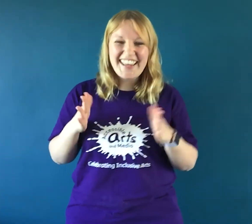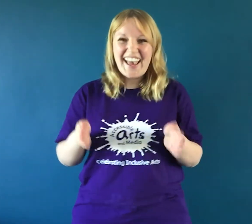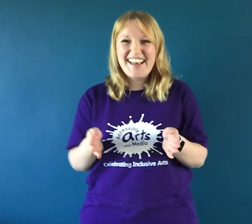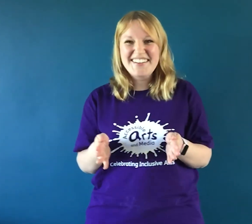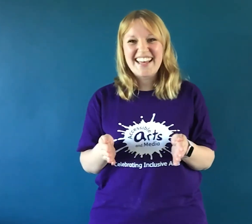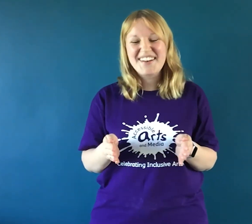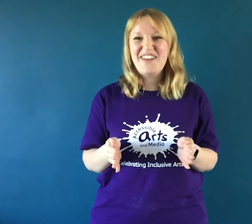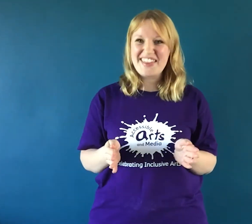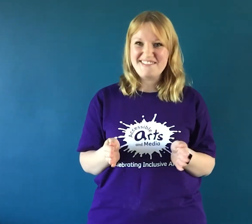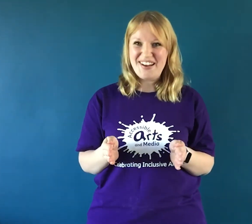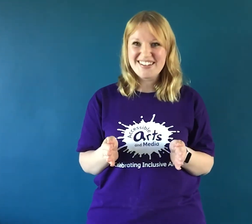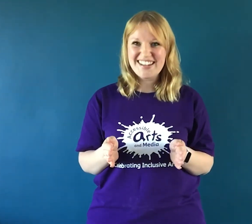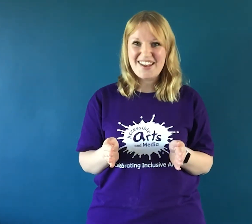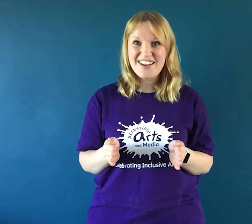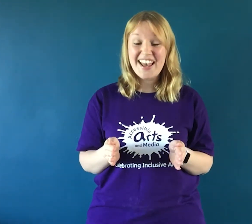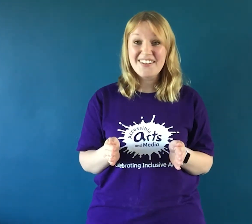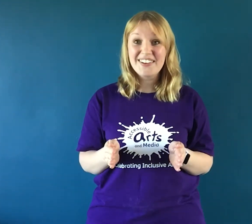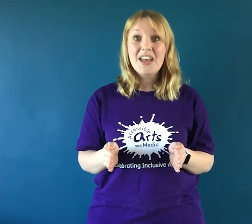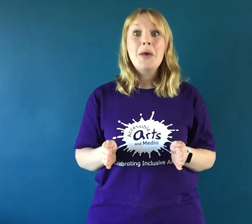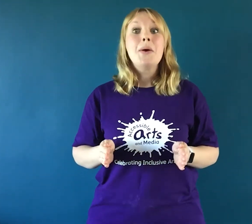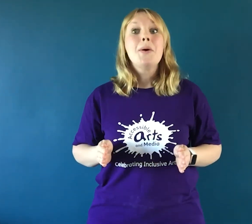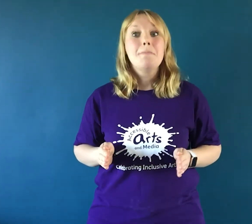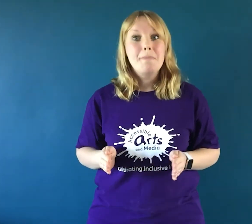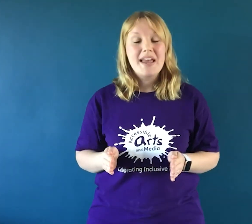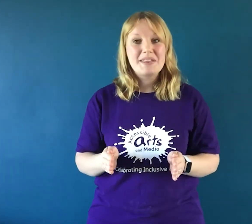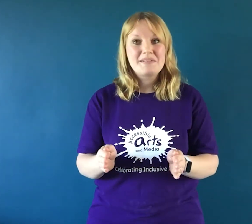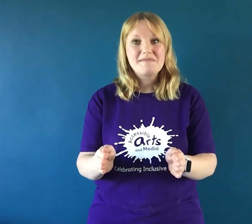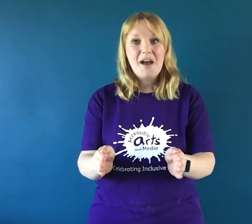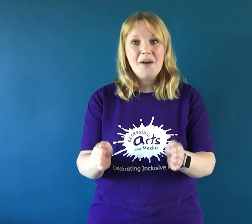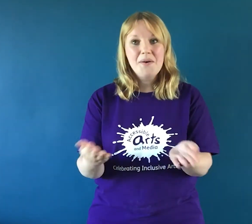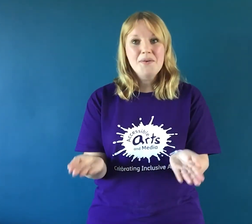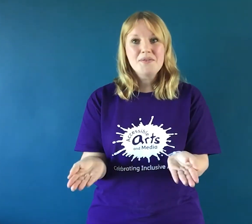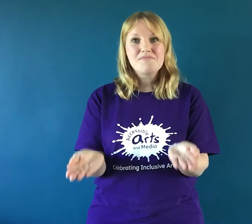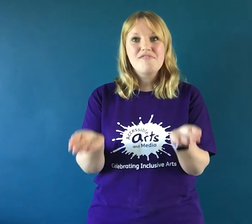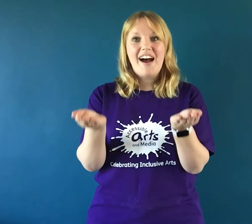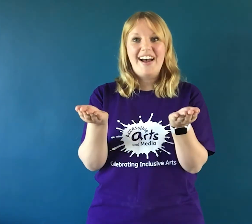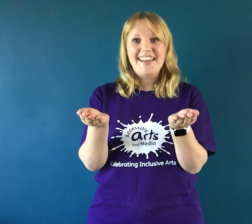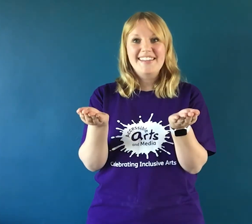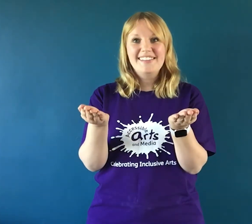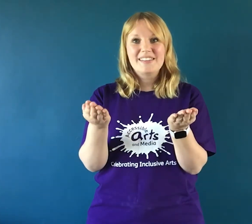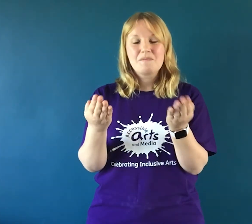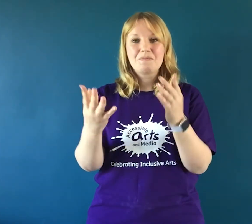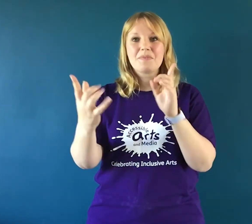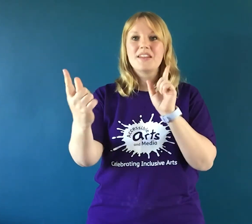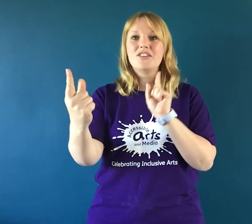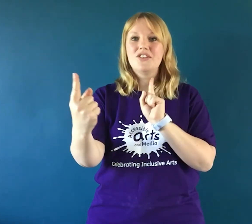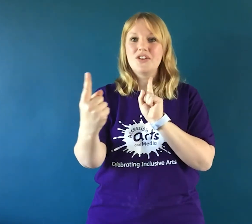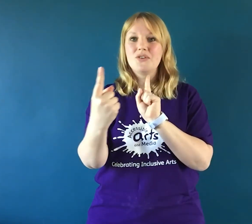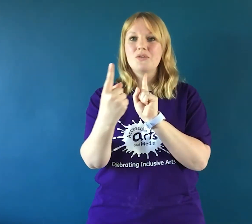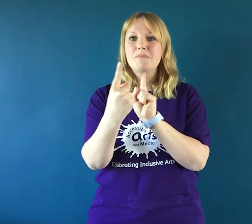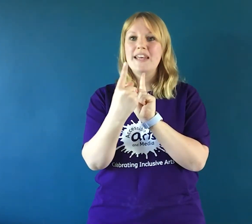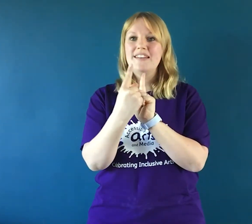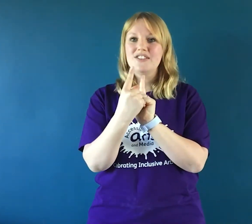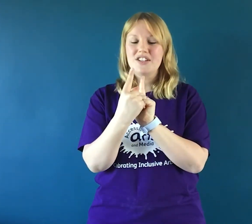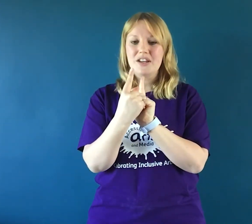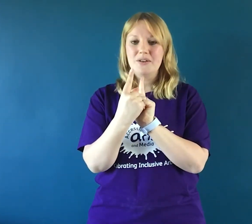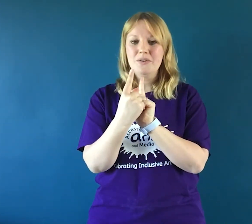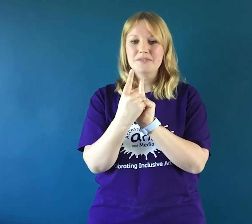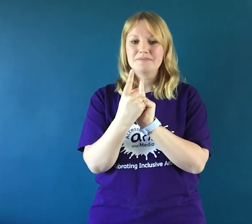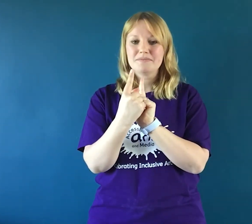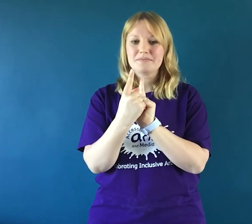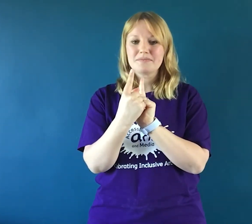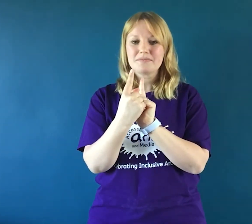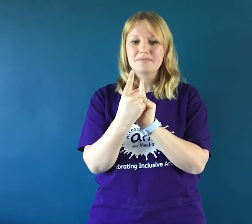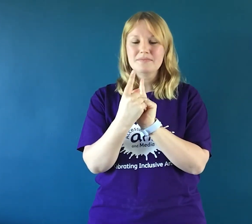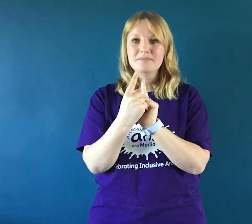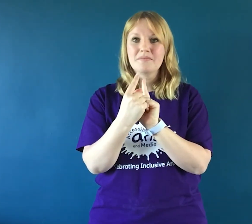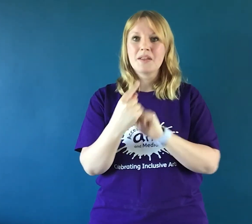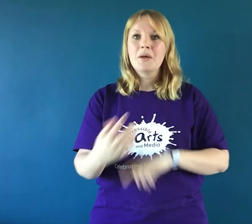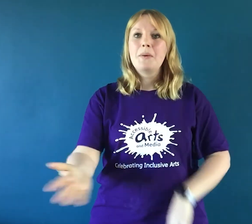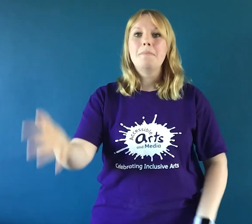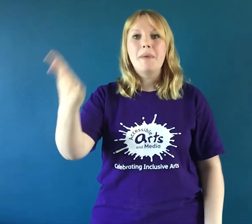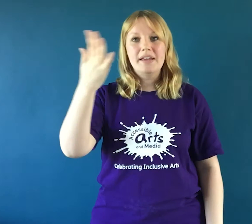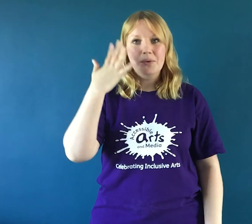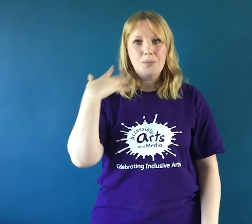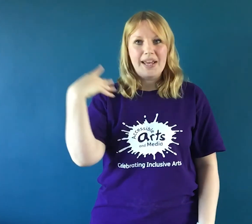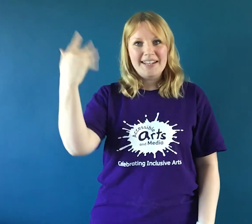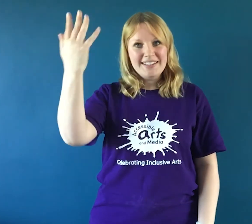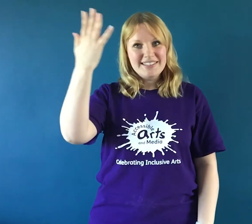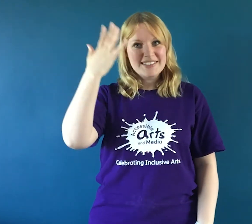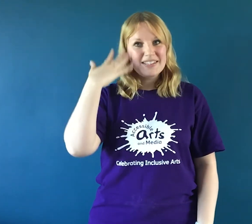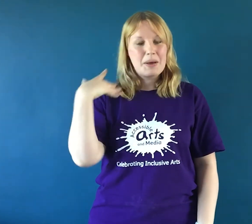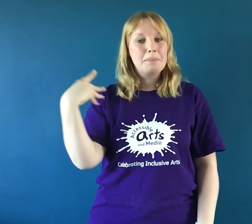Ok here we go may the road here we go. May the road rise to meet you. May the wind